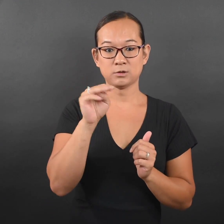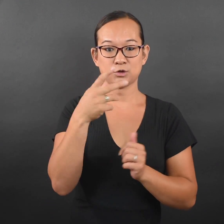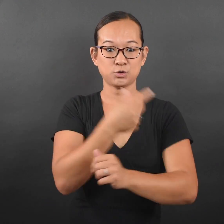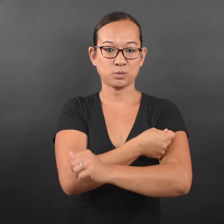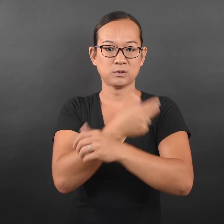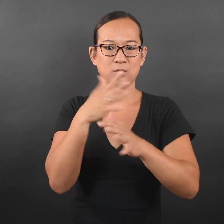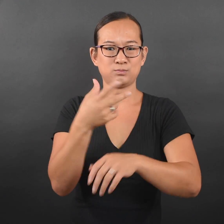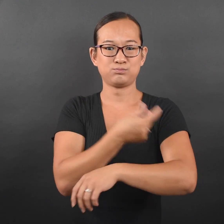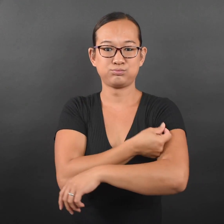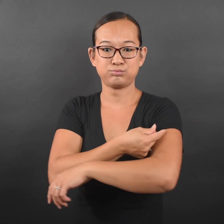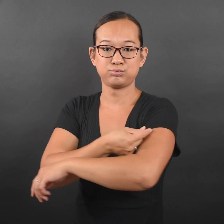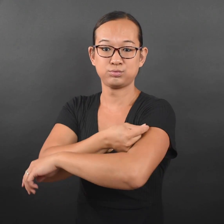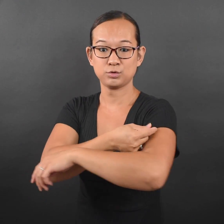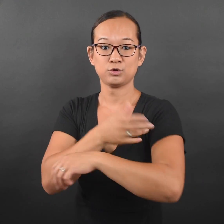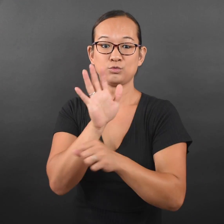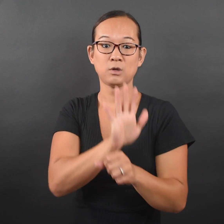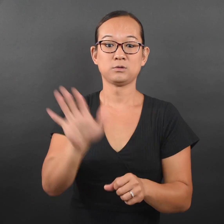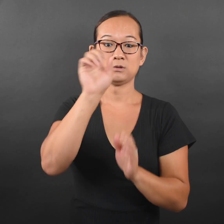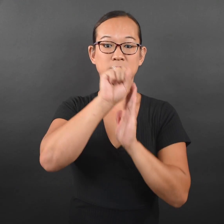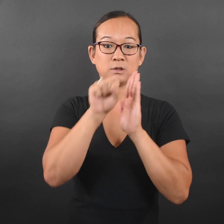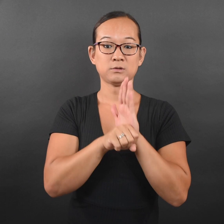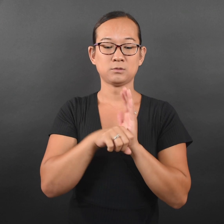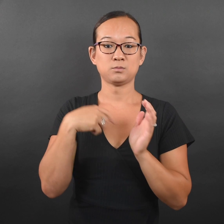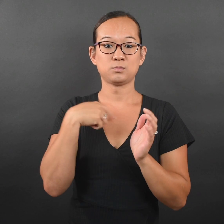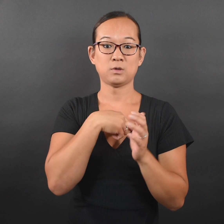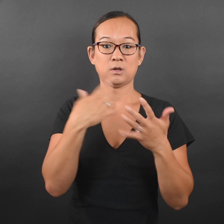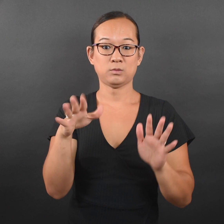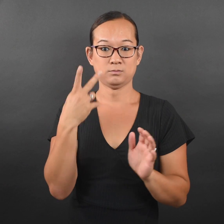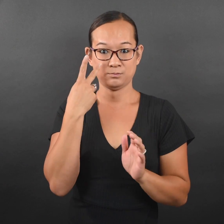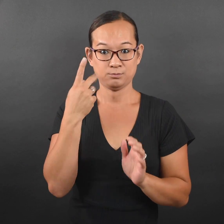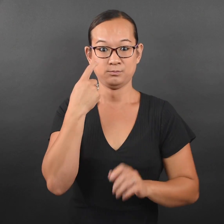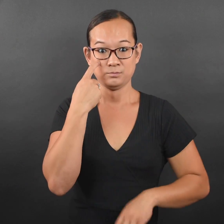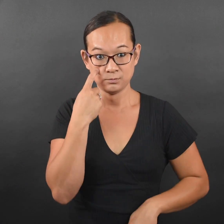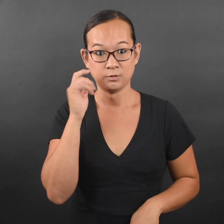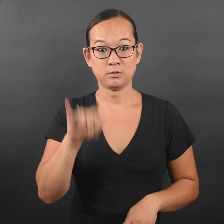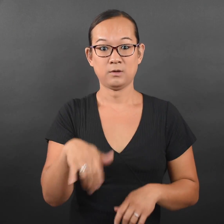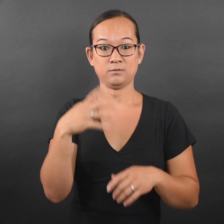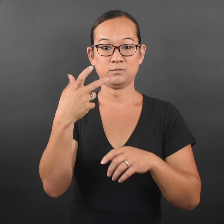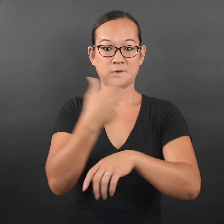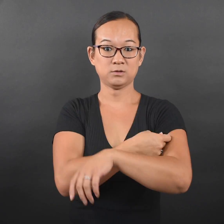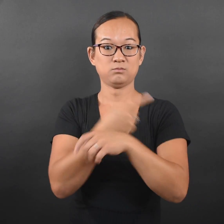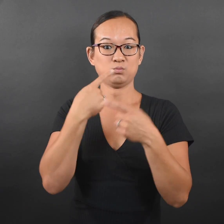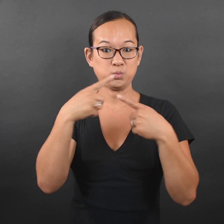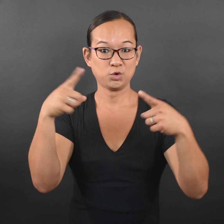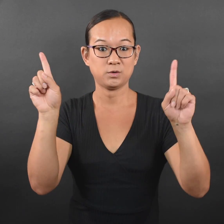million doses administered across our state, we are seeing firsthand that these vaccines work,